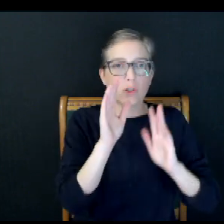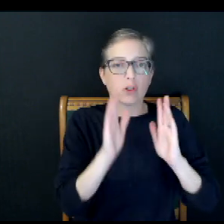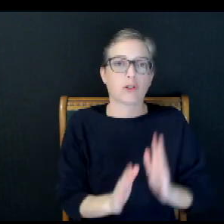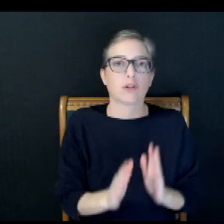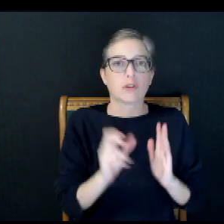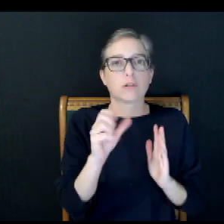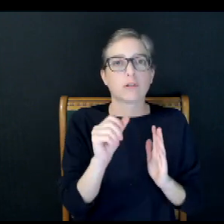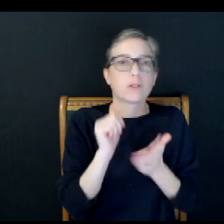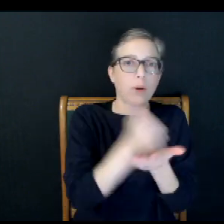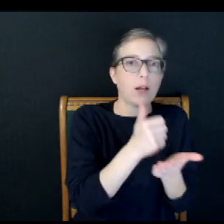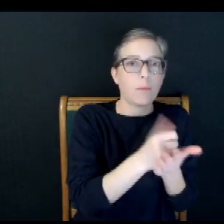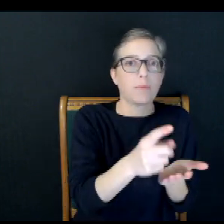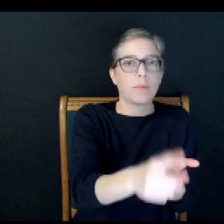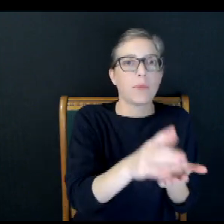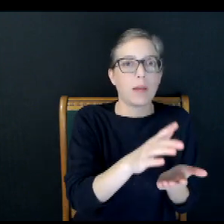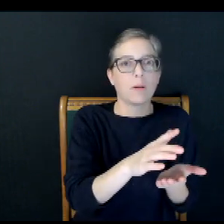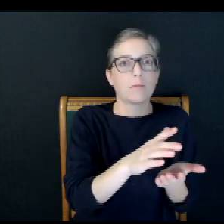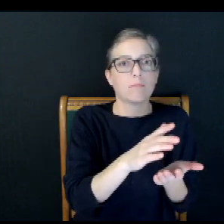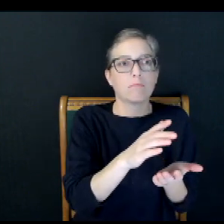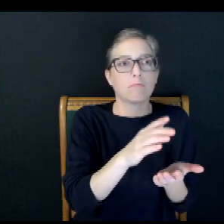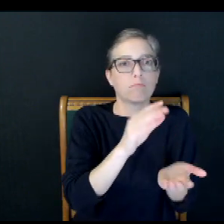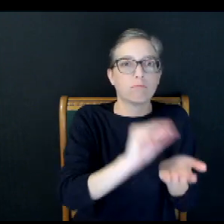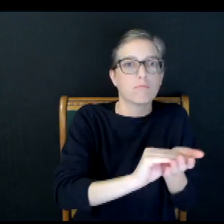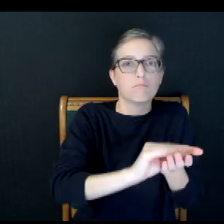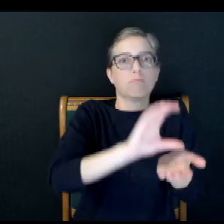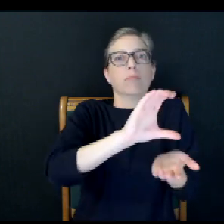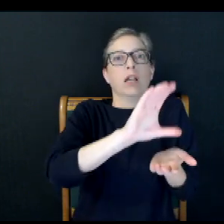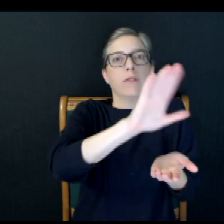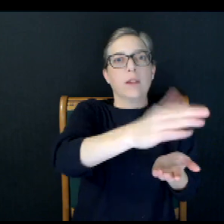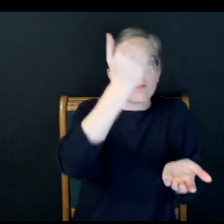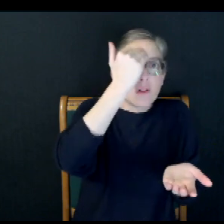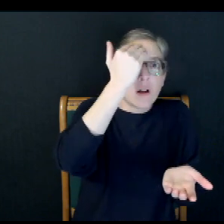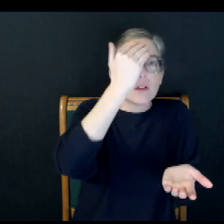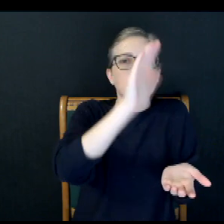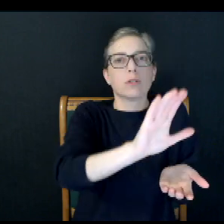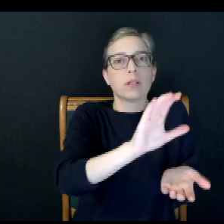resources among community driven organizations for HCBS.